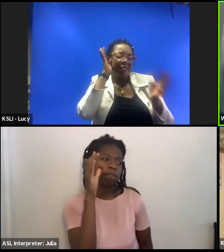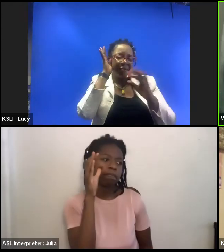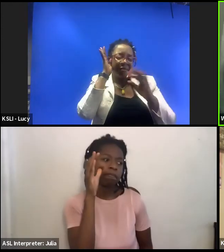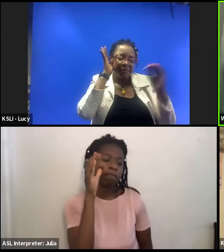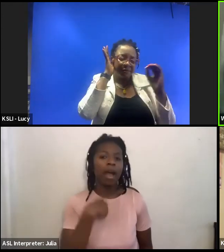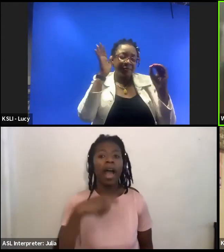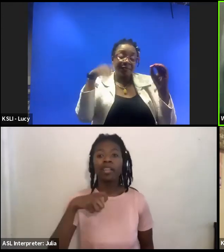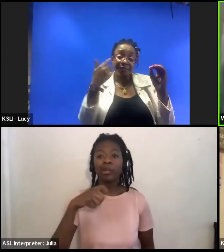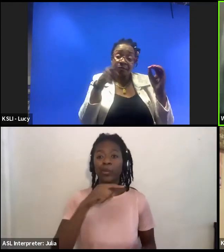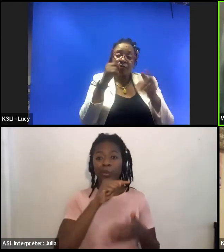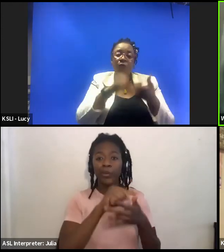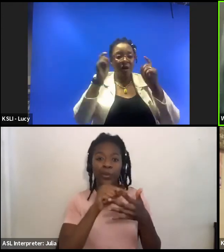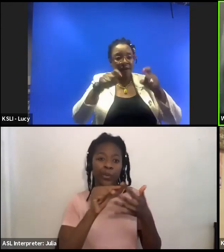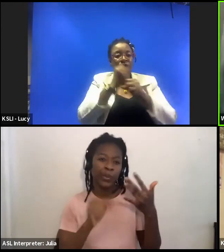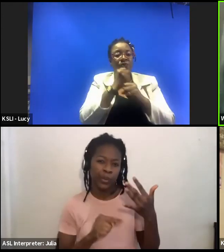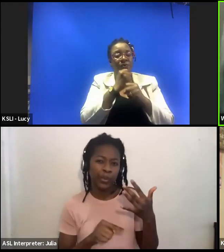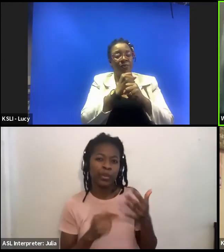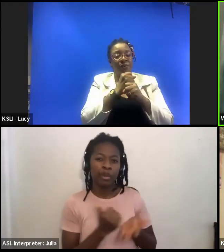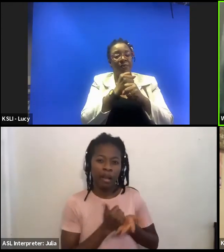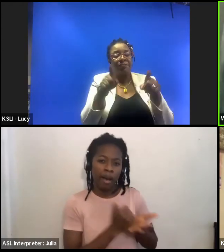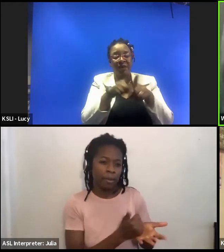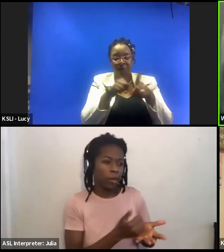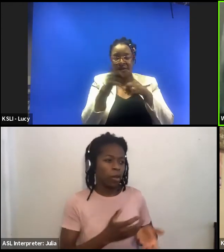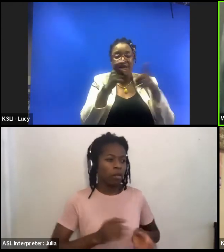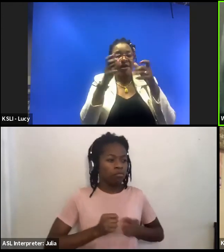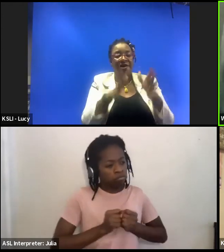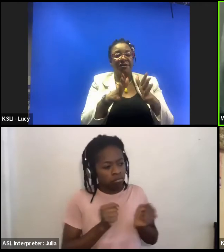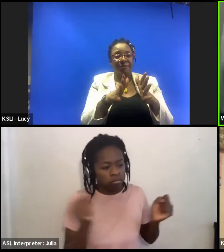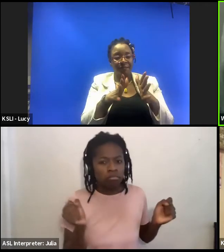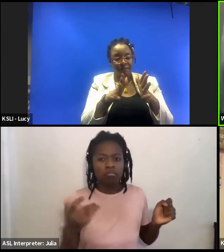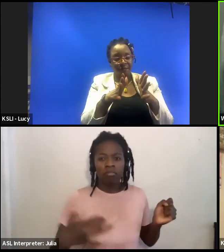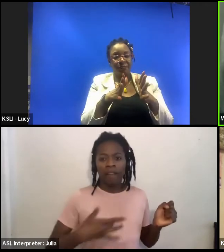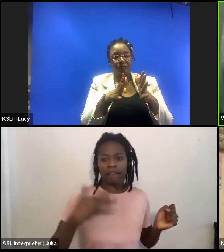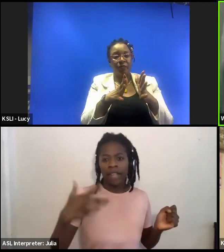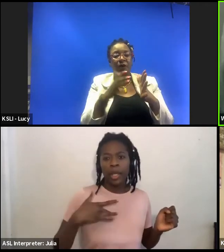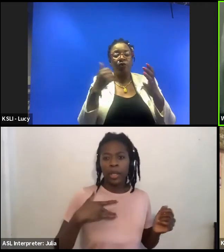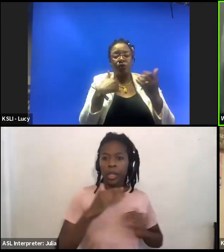to actually get them to open up and feel confident in the process or in me.